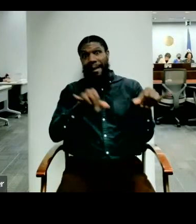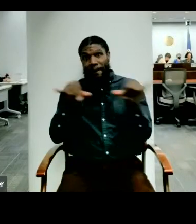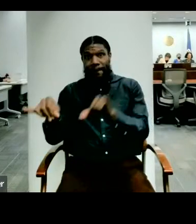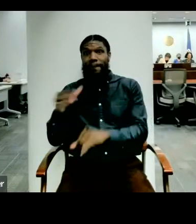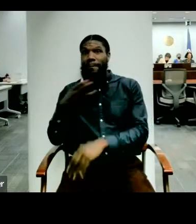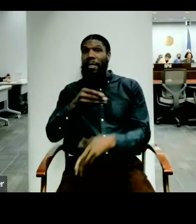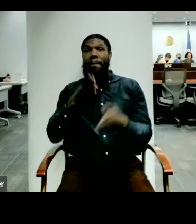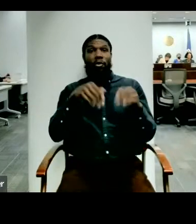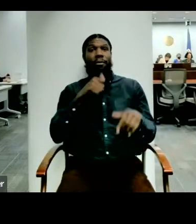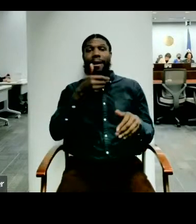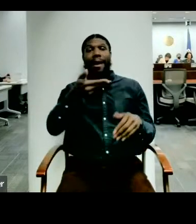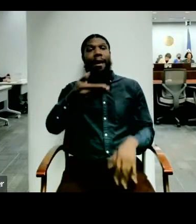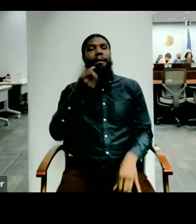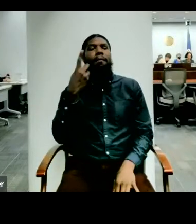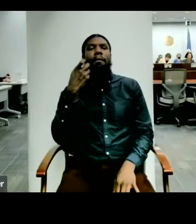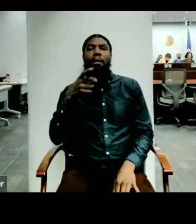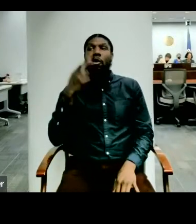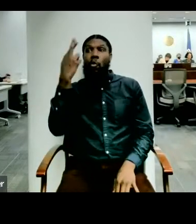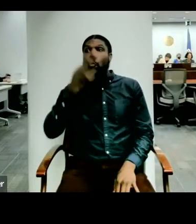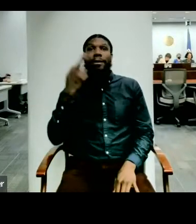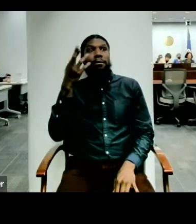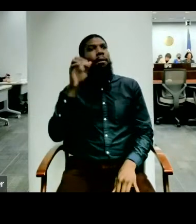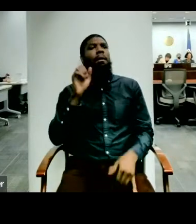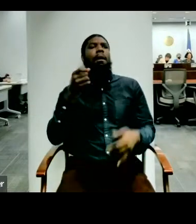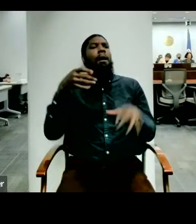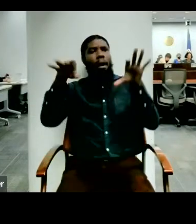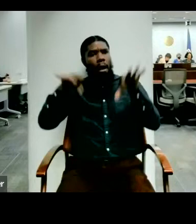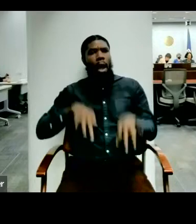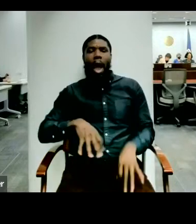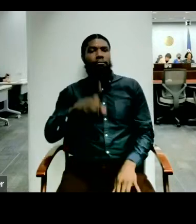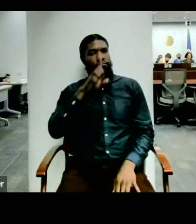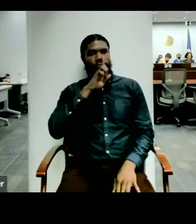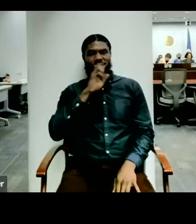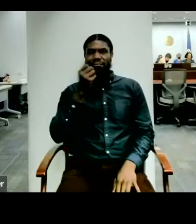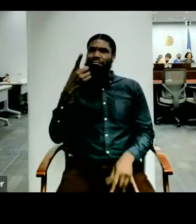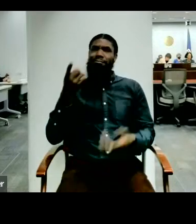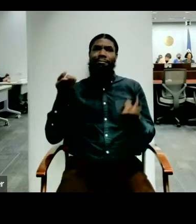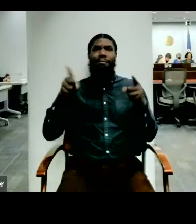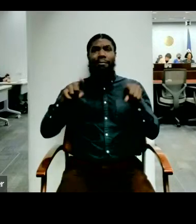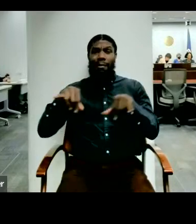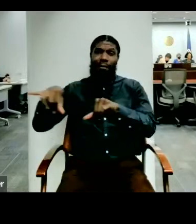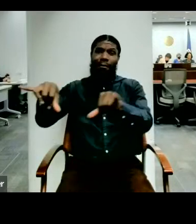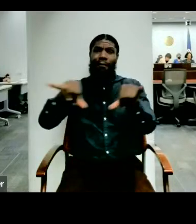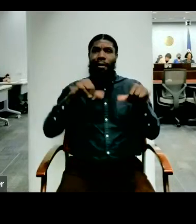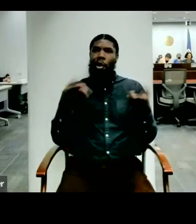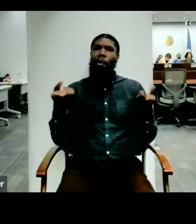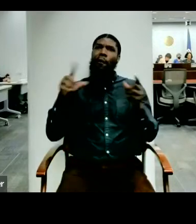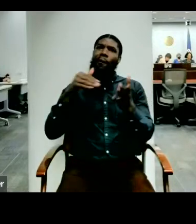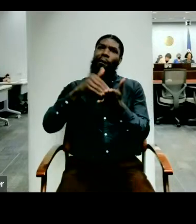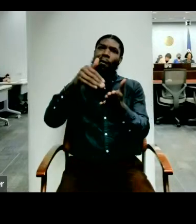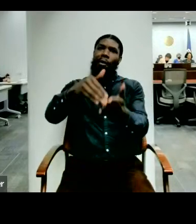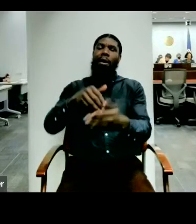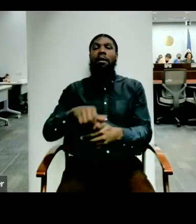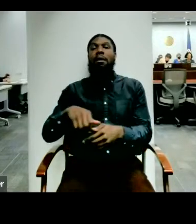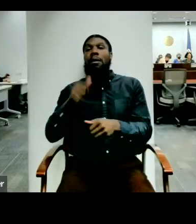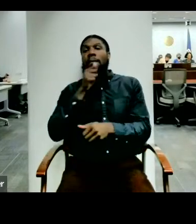but no reason will be again and in.too many instances private litigation, litigation and their attorneys will not be able to prove discrimination.